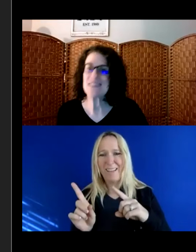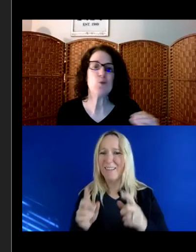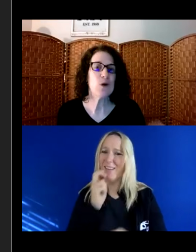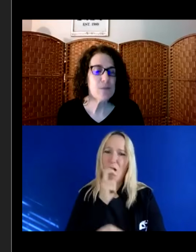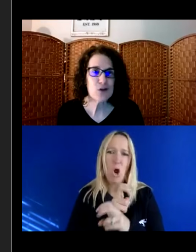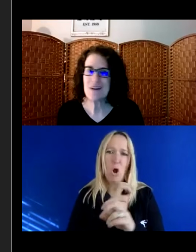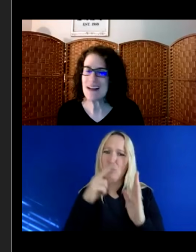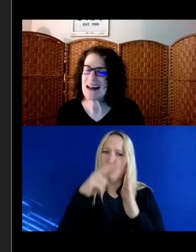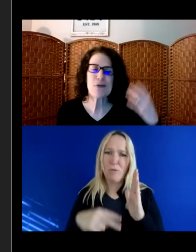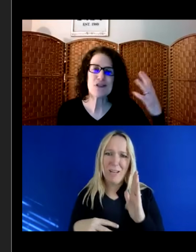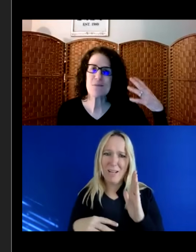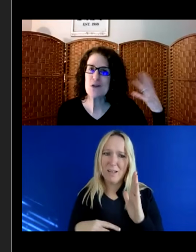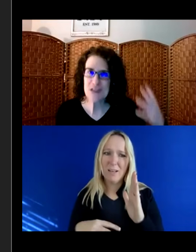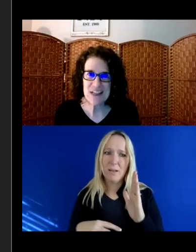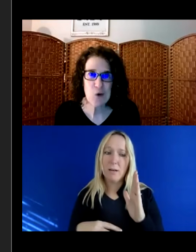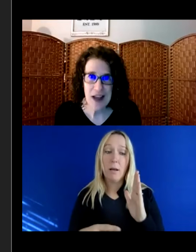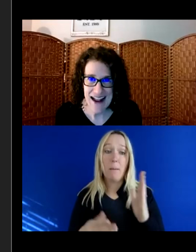It's readable and it puts music in your head.